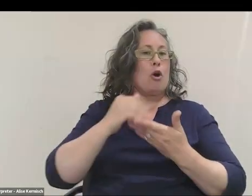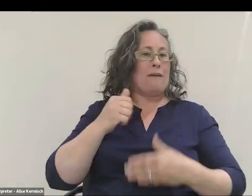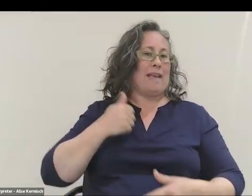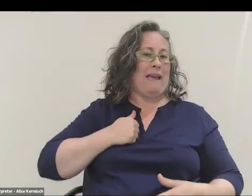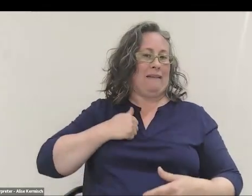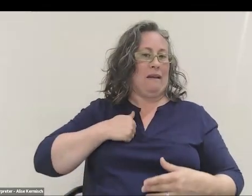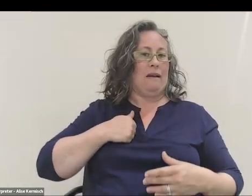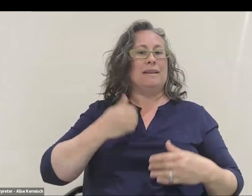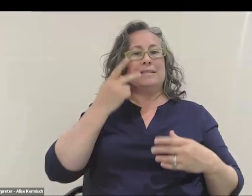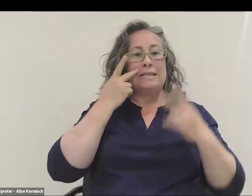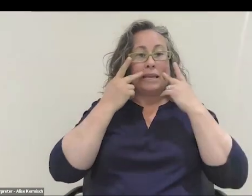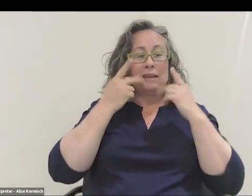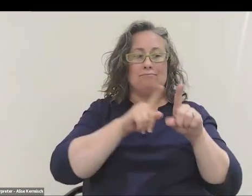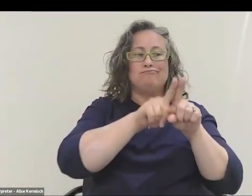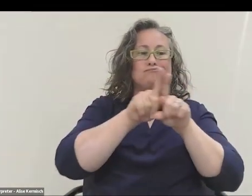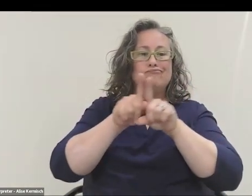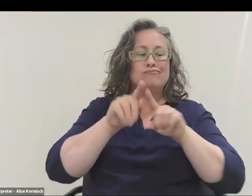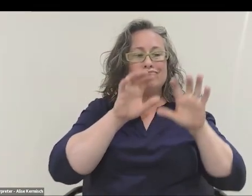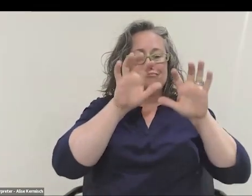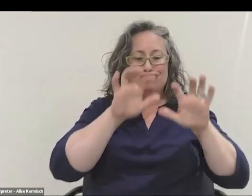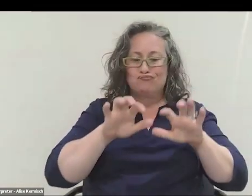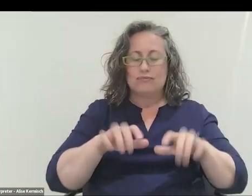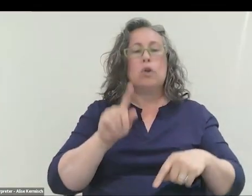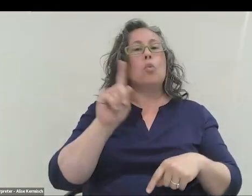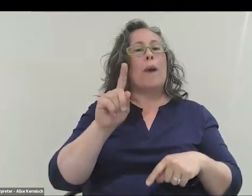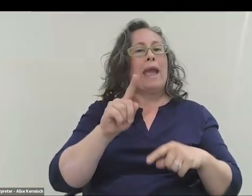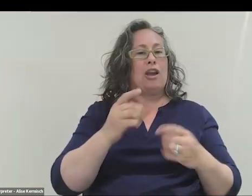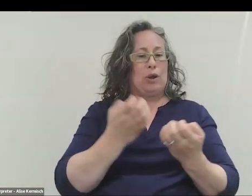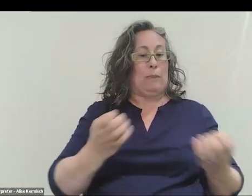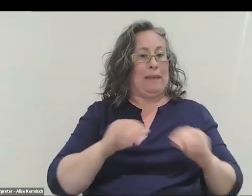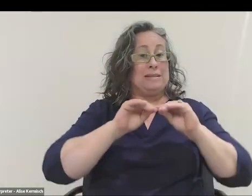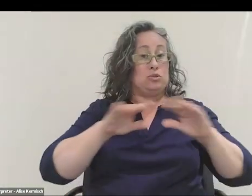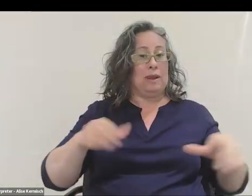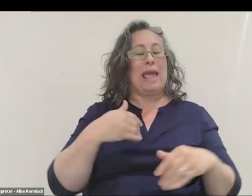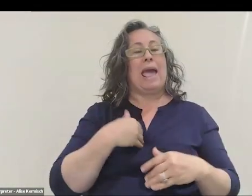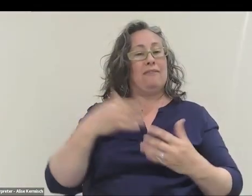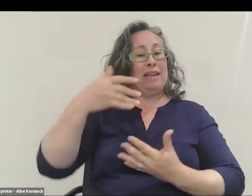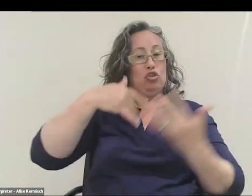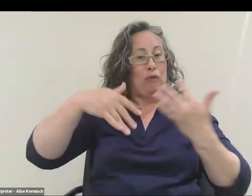and these are where our devices were distributed. We have this interactive map on our website,